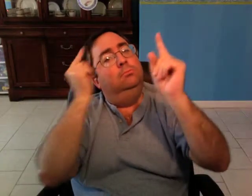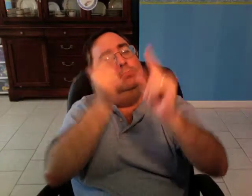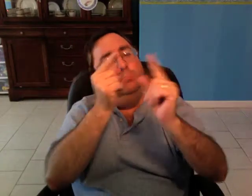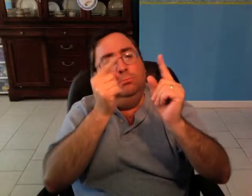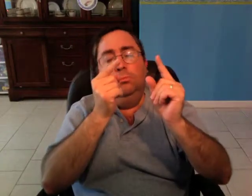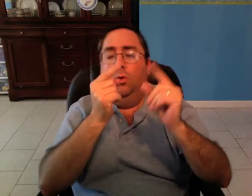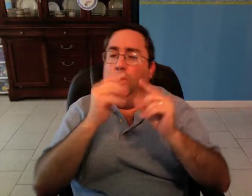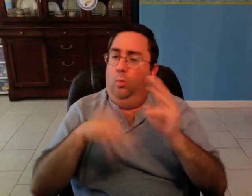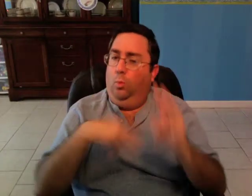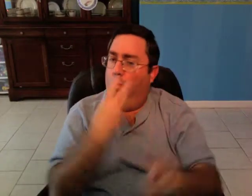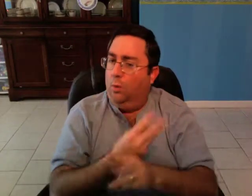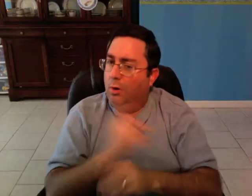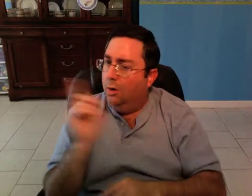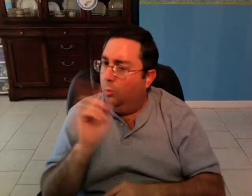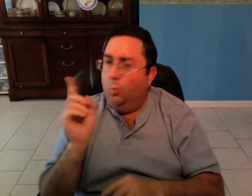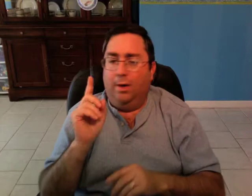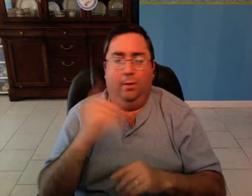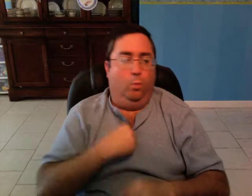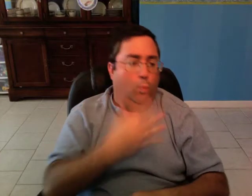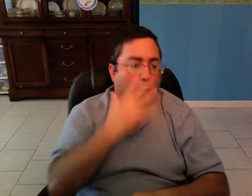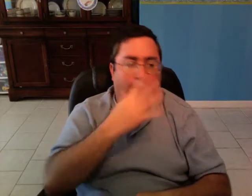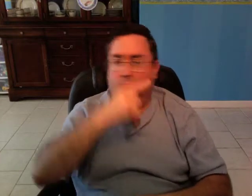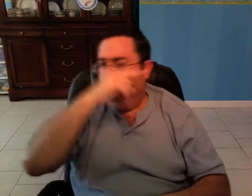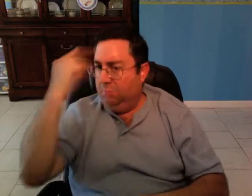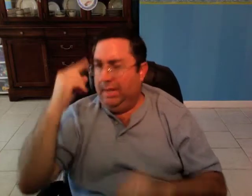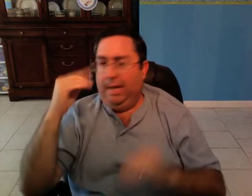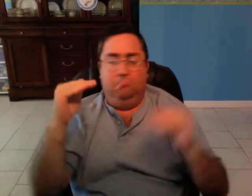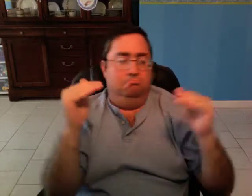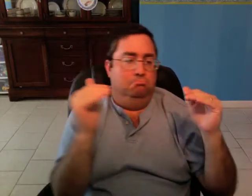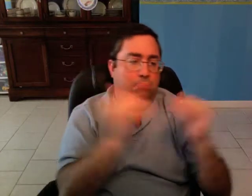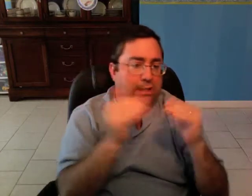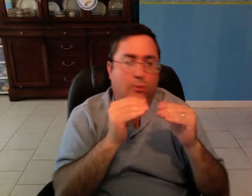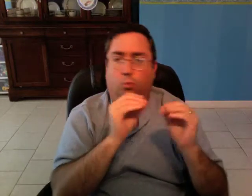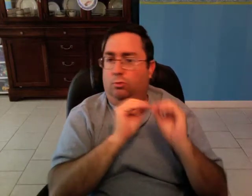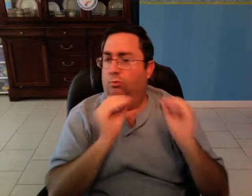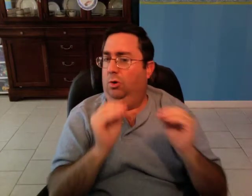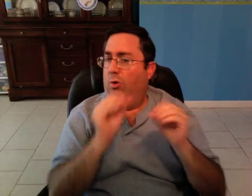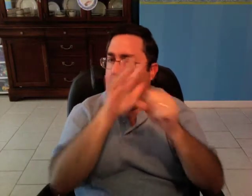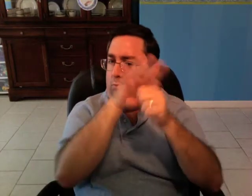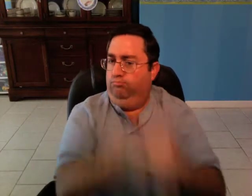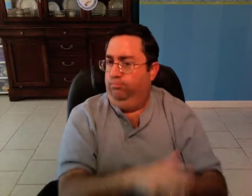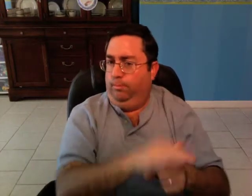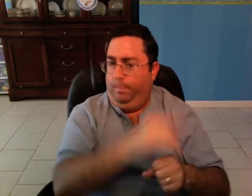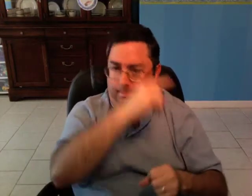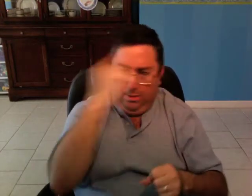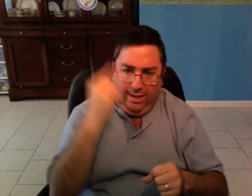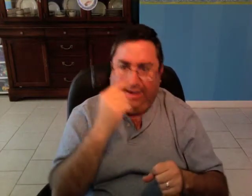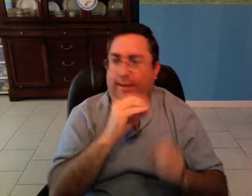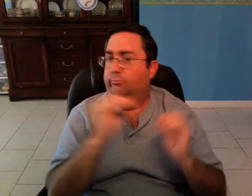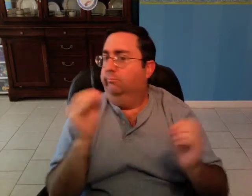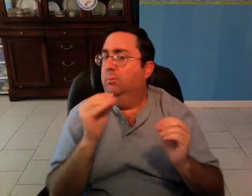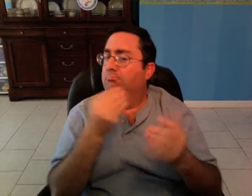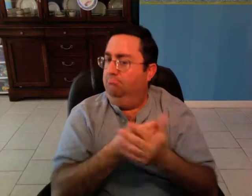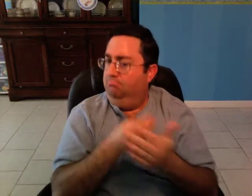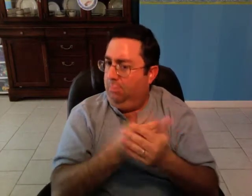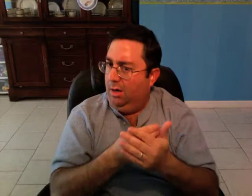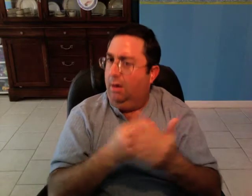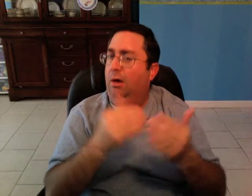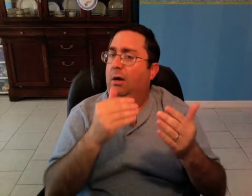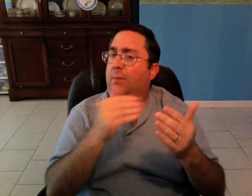Black people have aspired to a world where Whites and Blacks are equal, there is no oppression of Blacks, no bias,